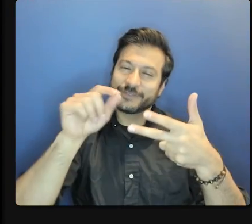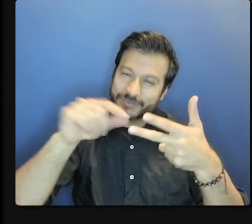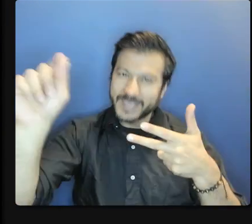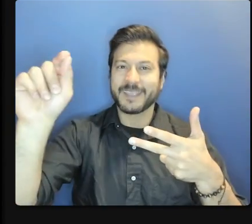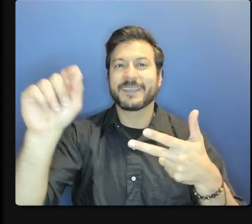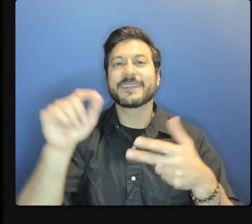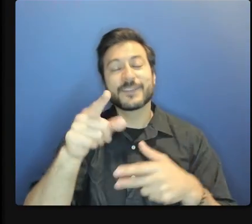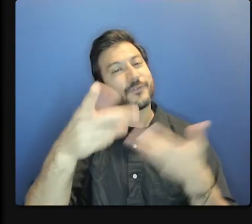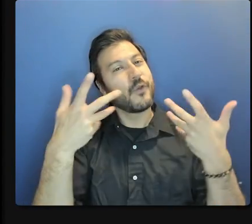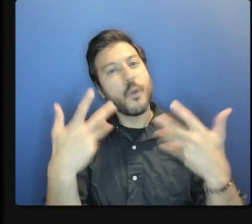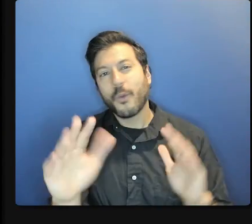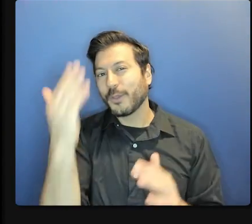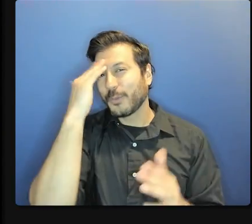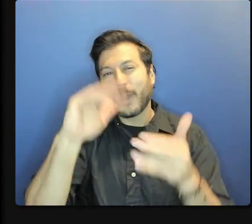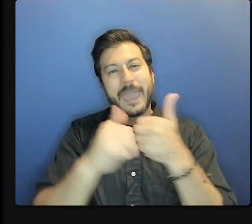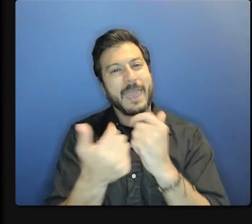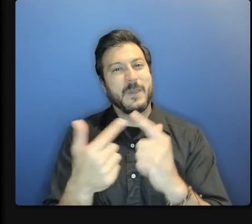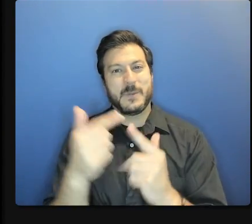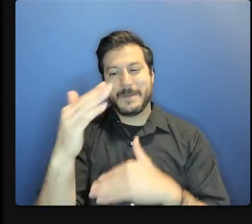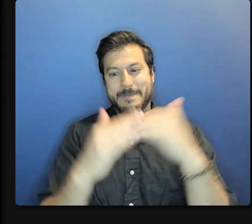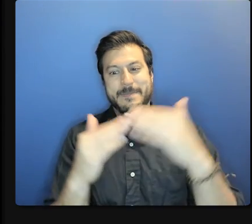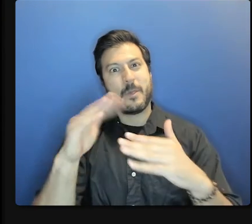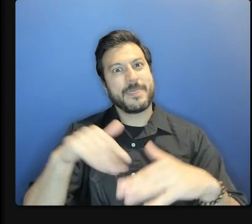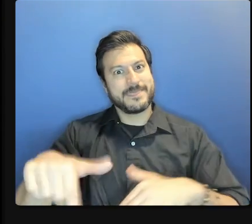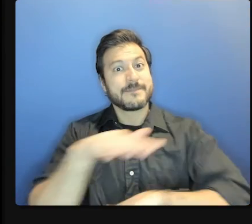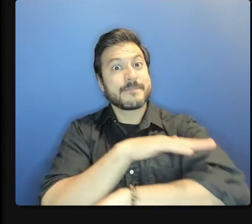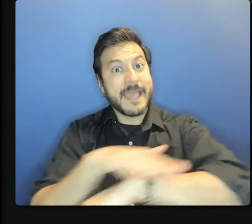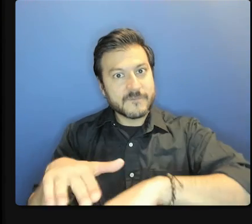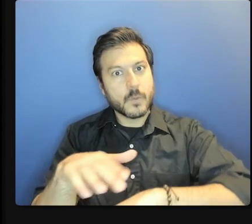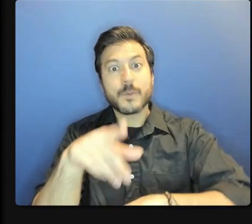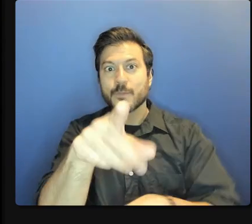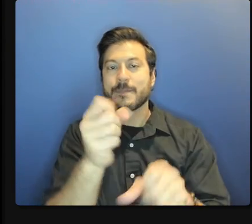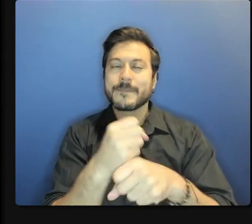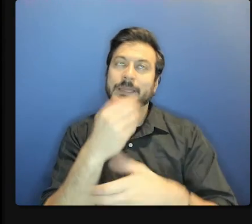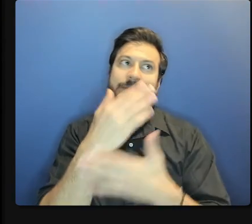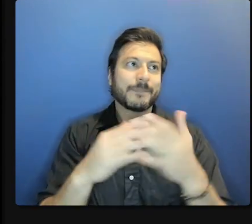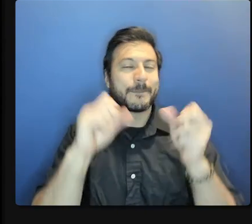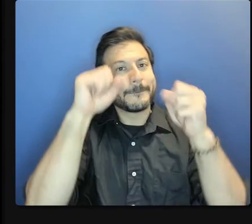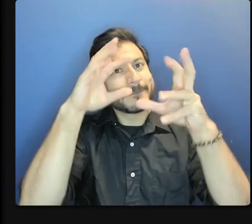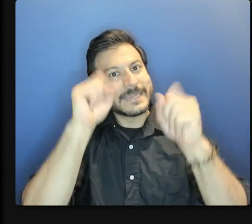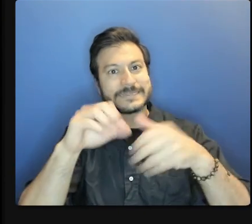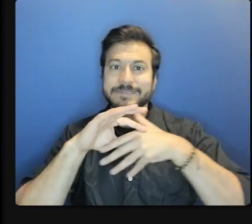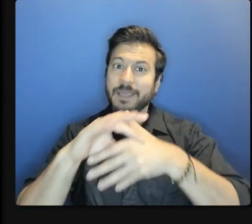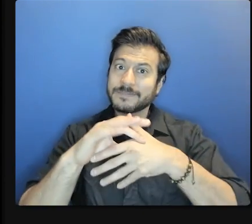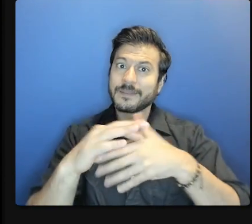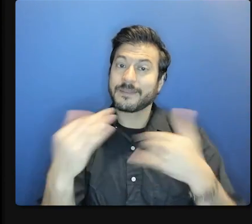Check. You already know how to build on this platform and you've delivered some amazing content.